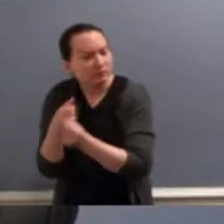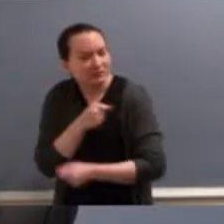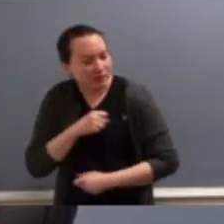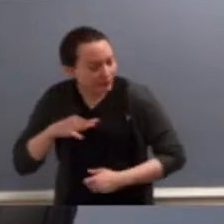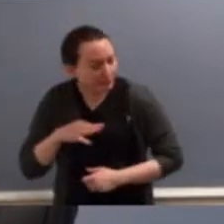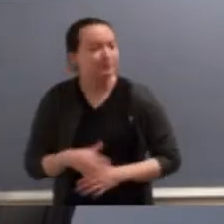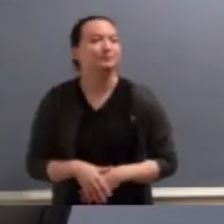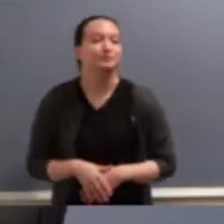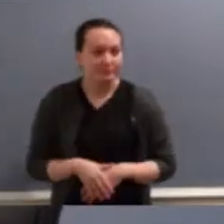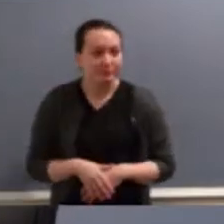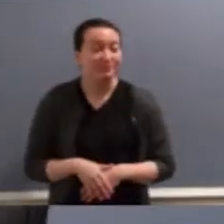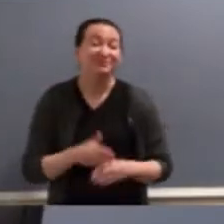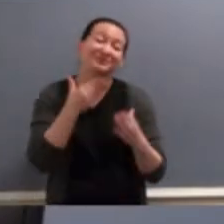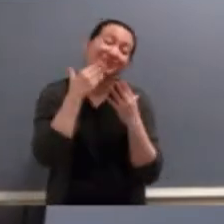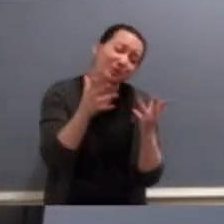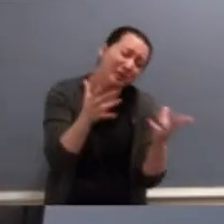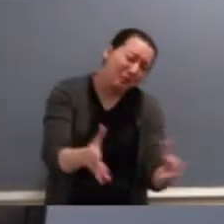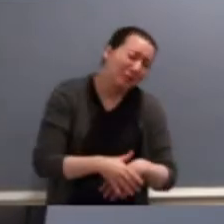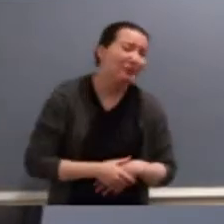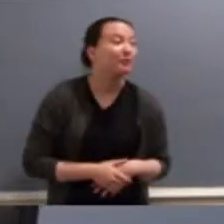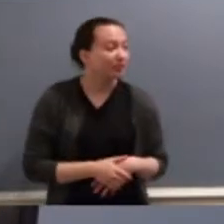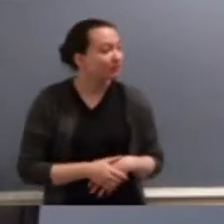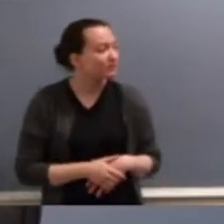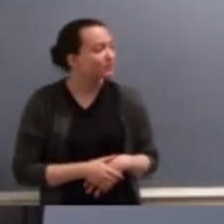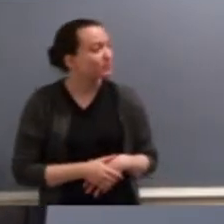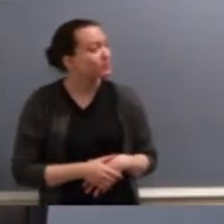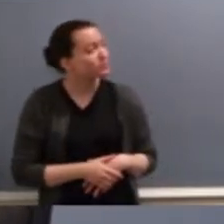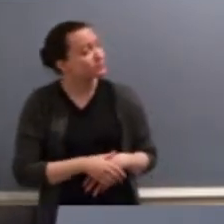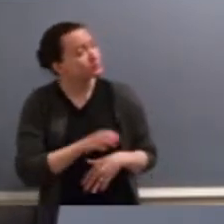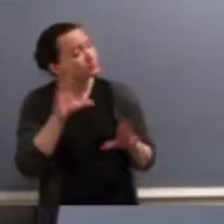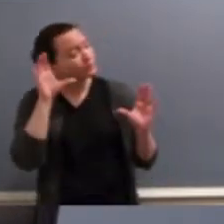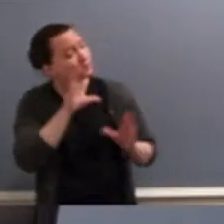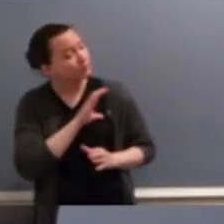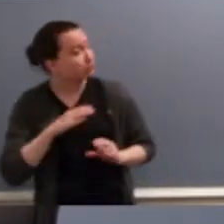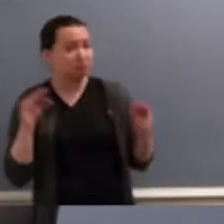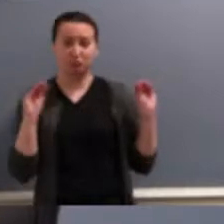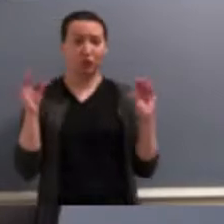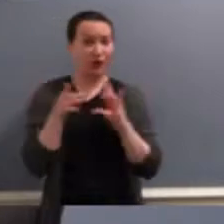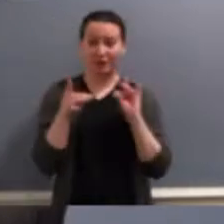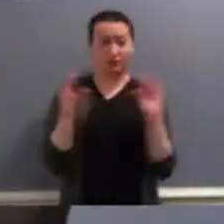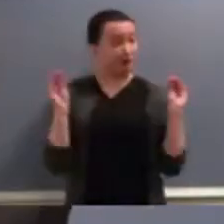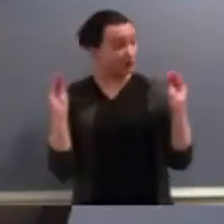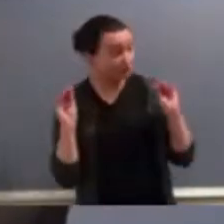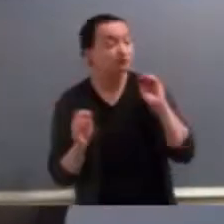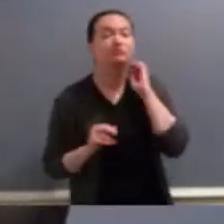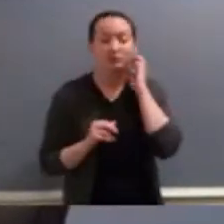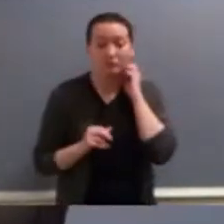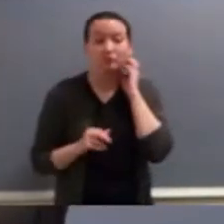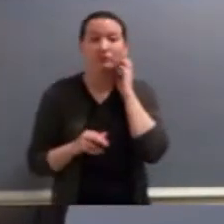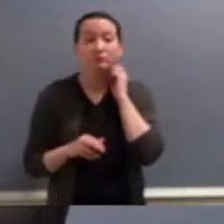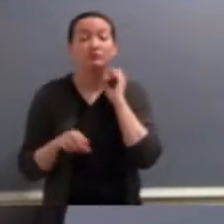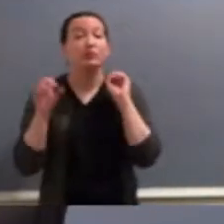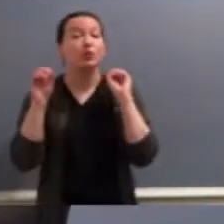so thank you very much Commissioner Driehaus no nothing okay all right so we'll open it up for